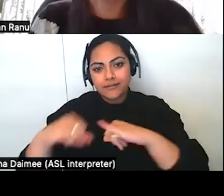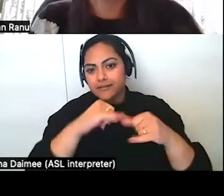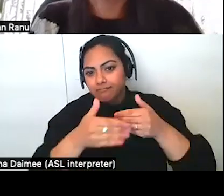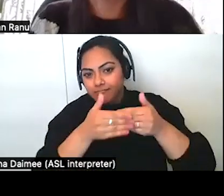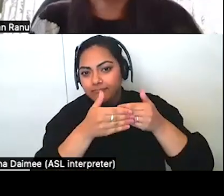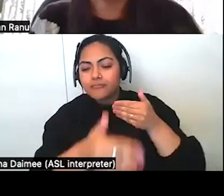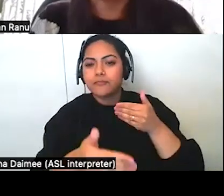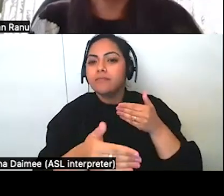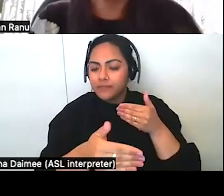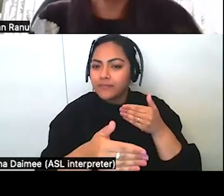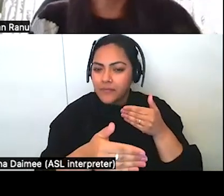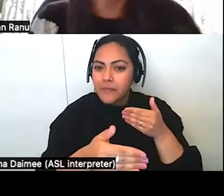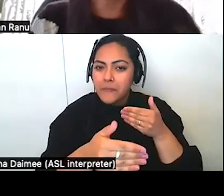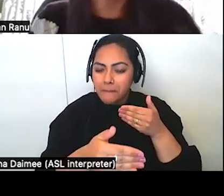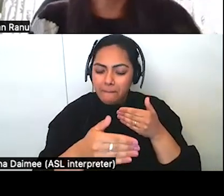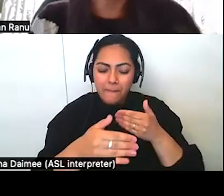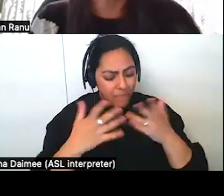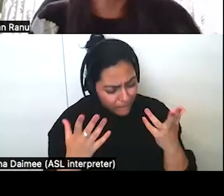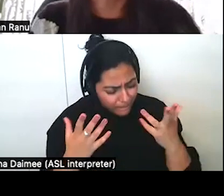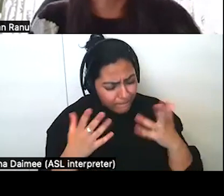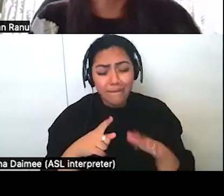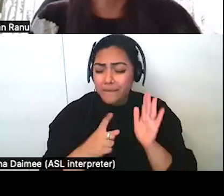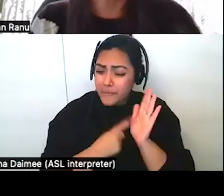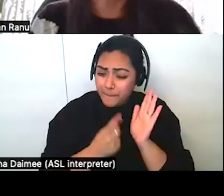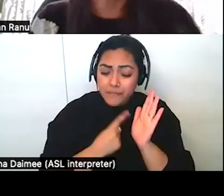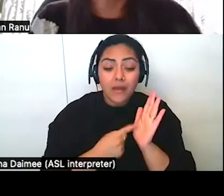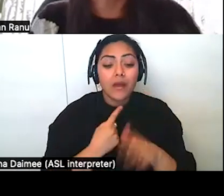she mentioned that sometimes it takes a while for a book to catch up with gift,